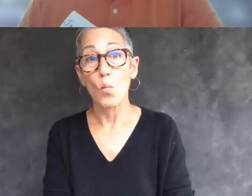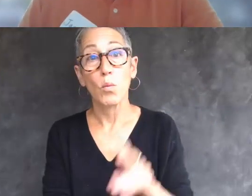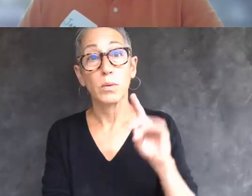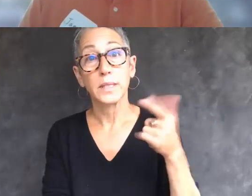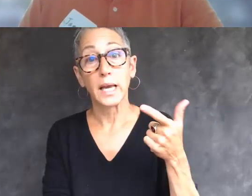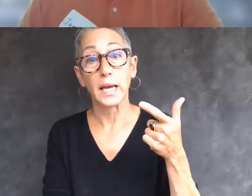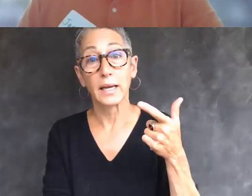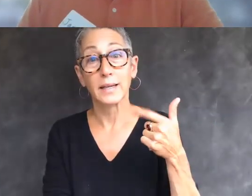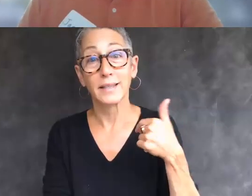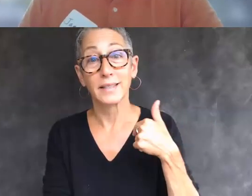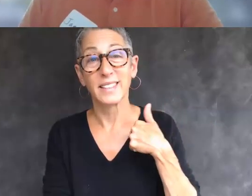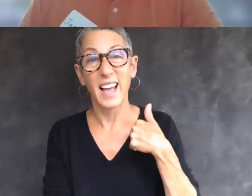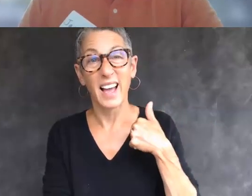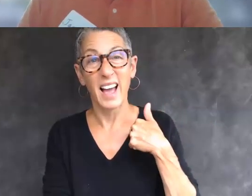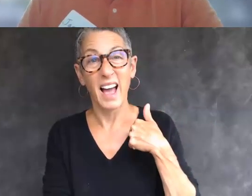I was like, am I going to miss the bridal shower? You know, not me.